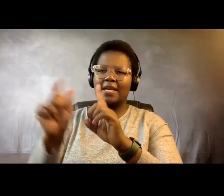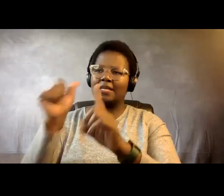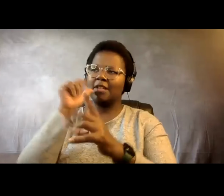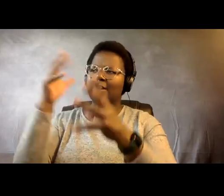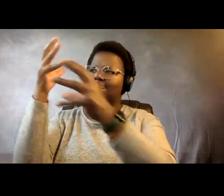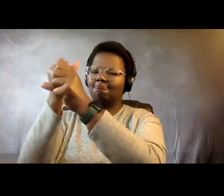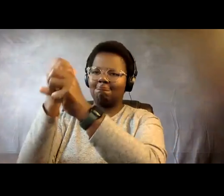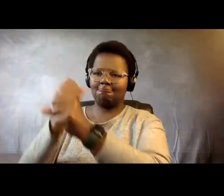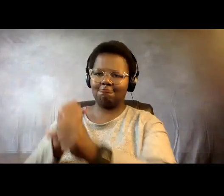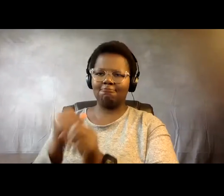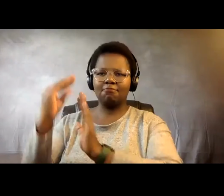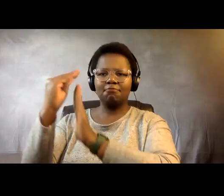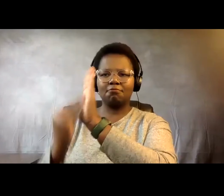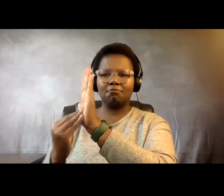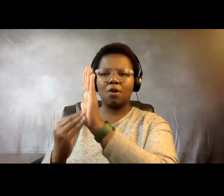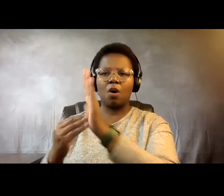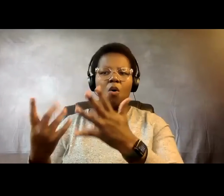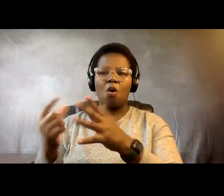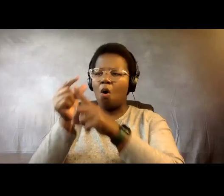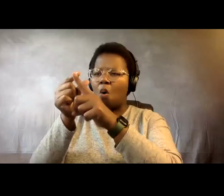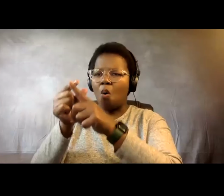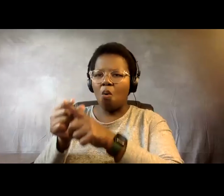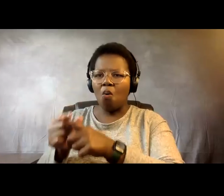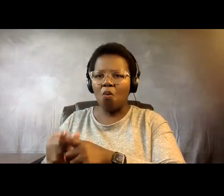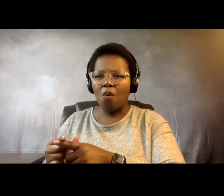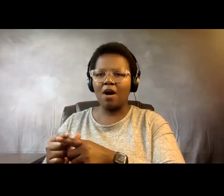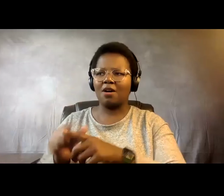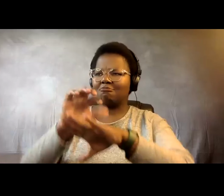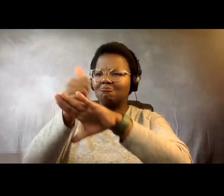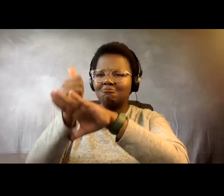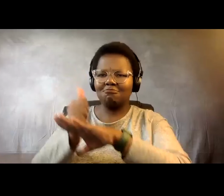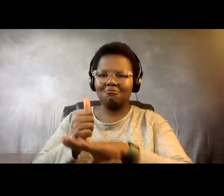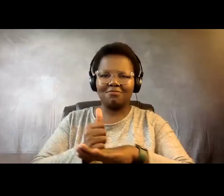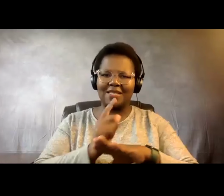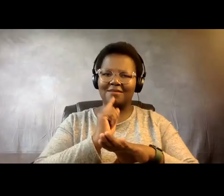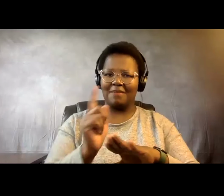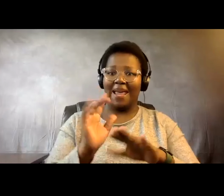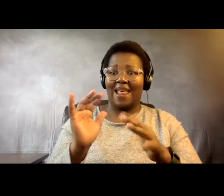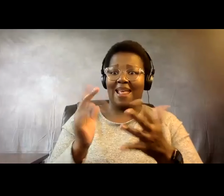maybe a Word document for mockup annotations. In Figma, for instance, you can put a lot of